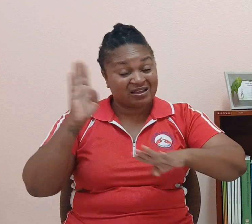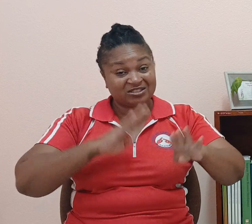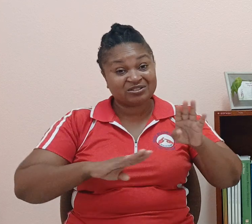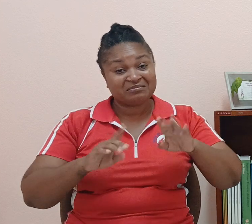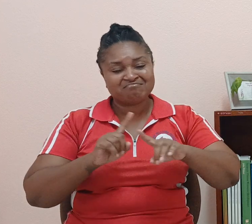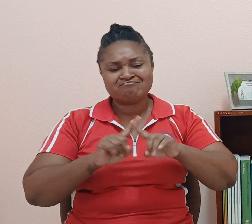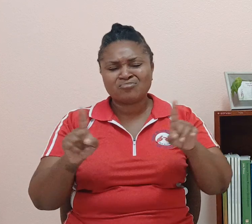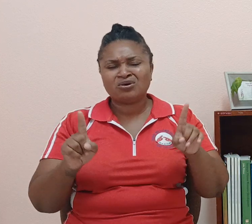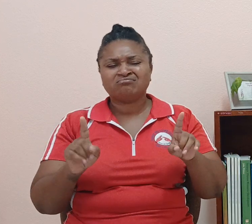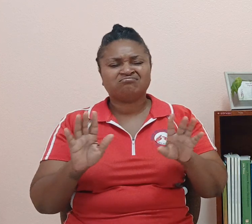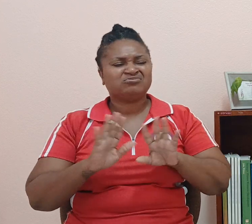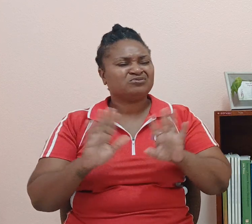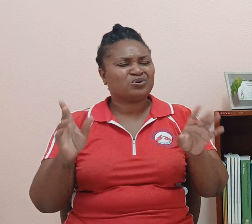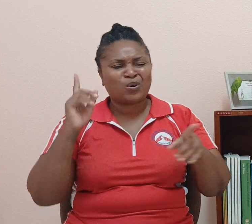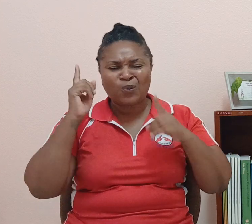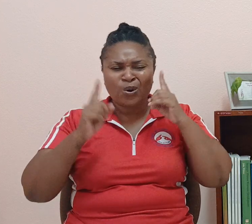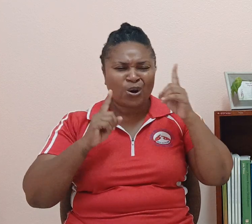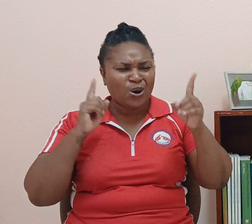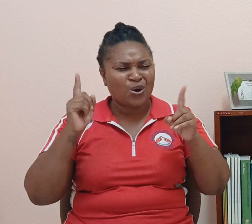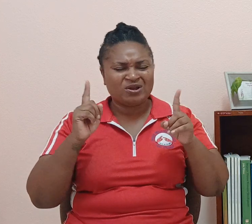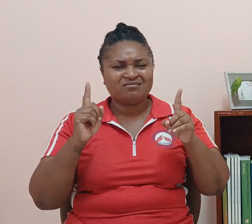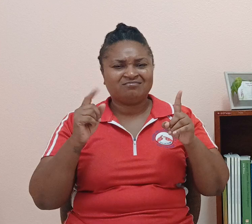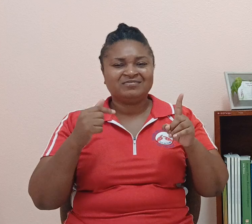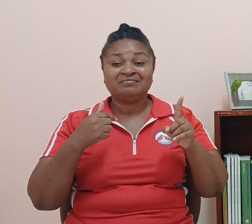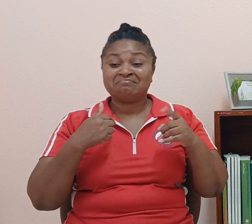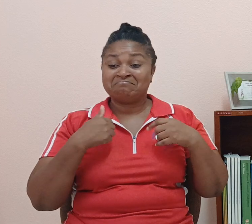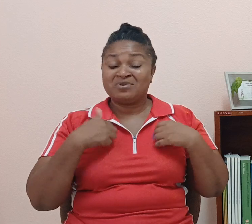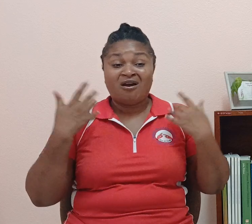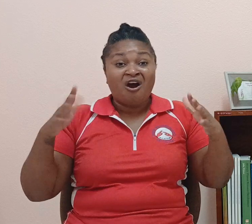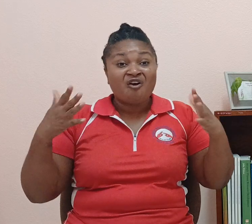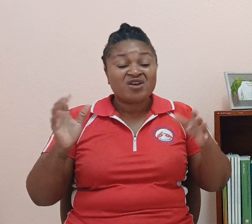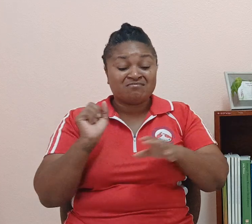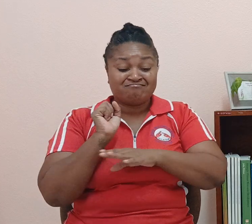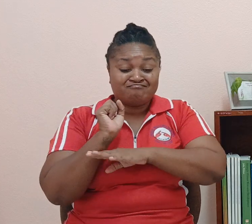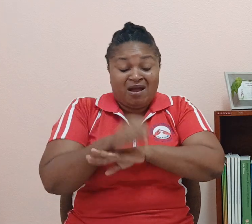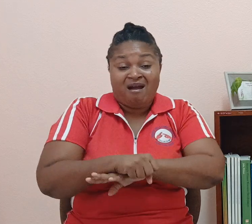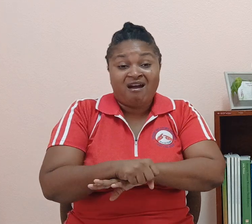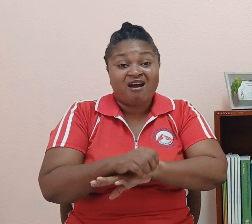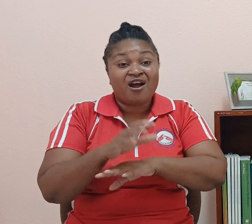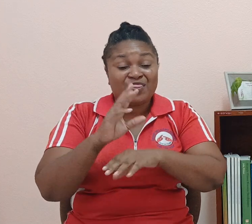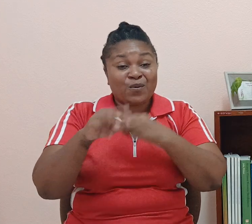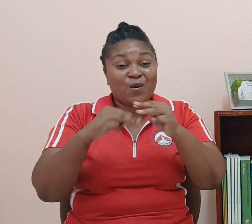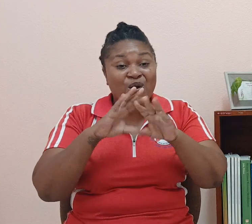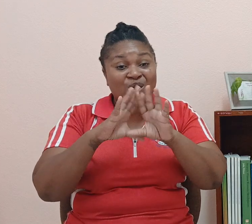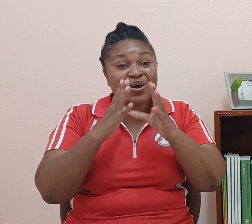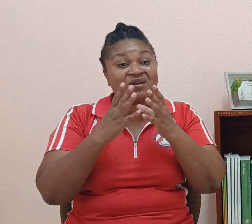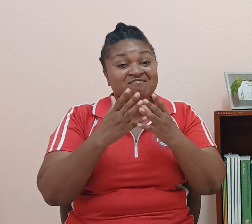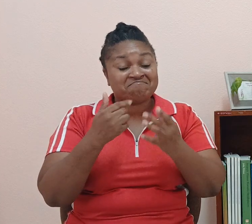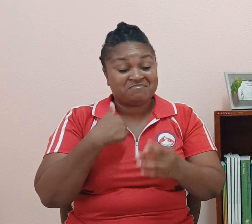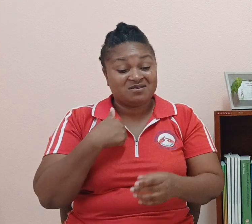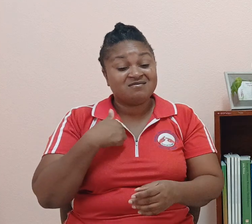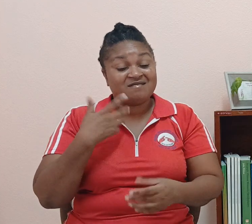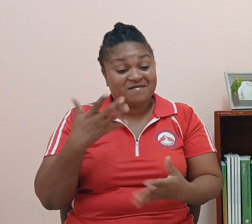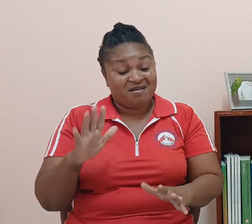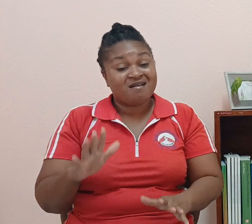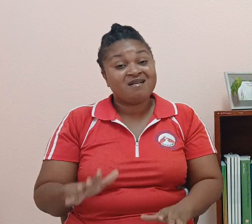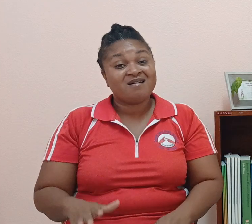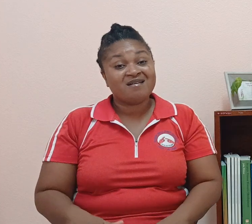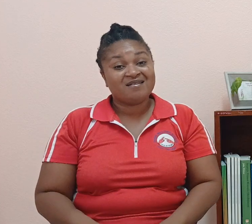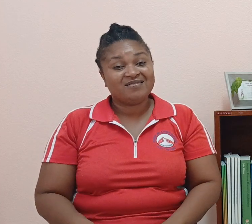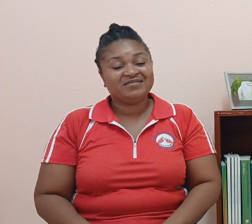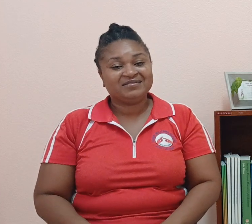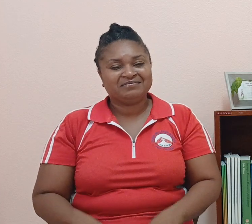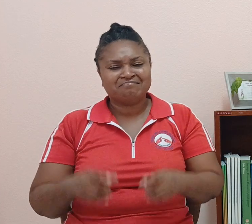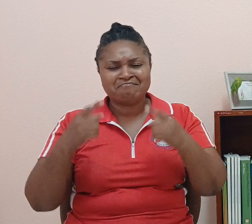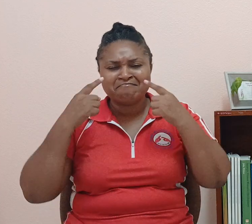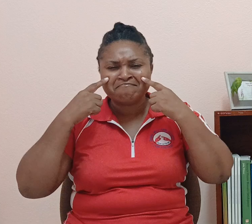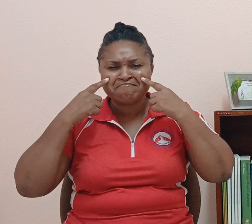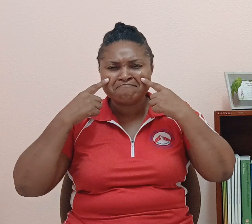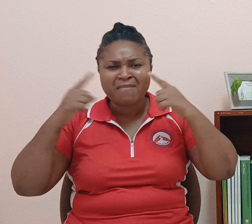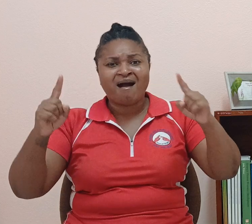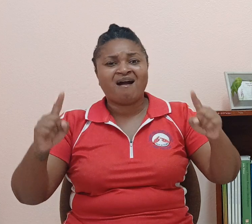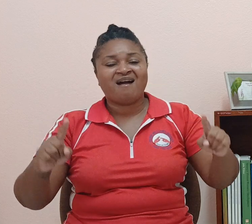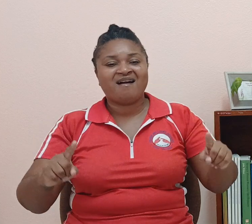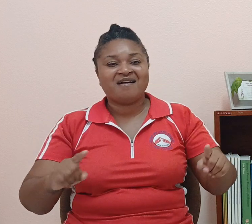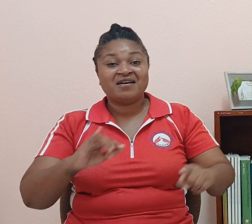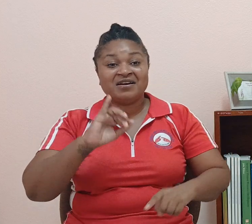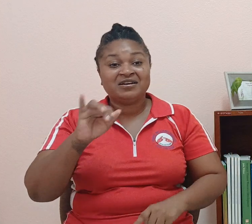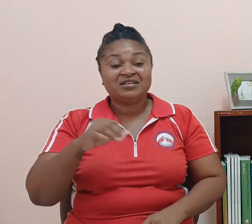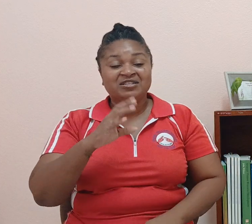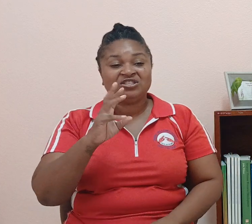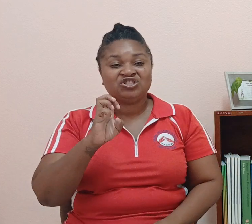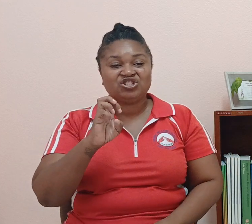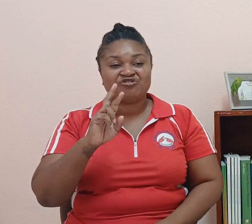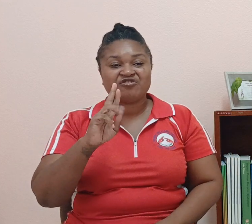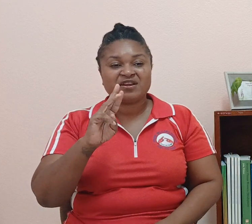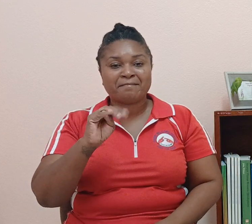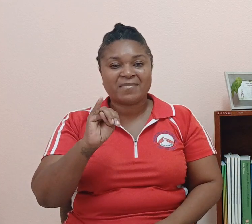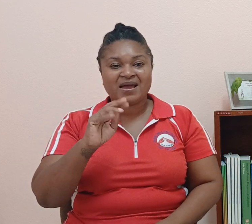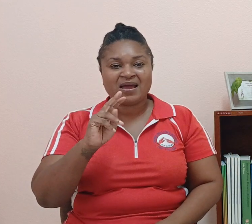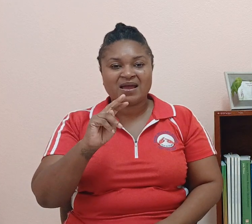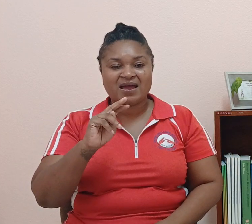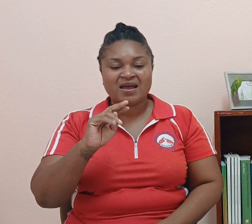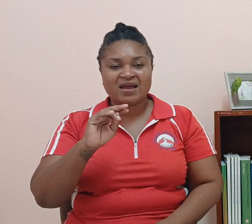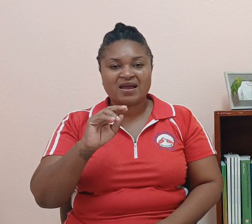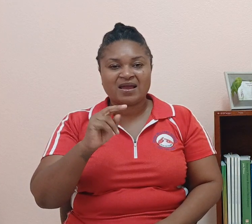take heart; I have overcome the world.” Jeremiah 29:11 - For I know the plans I